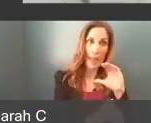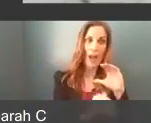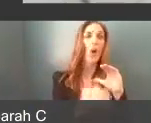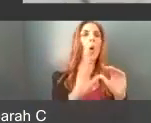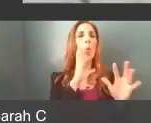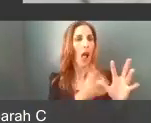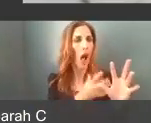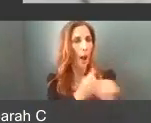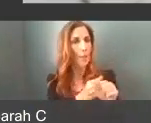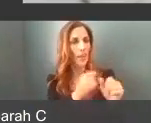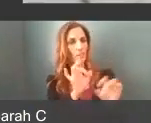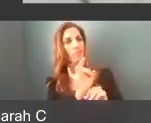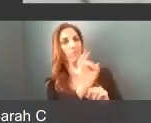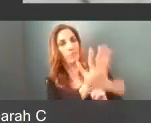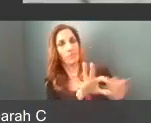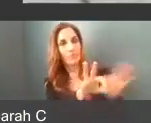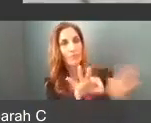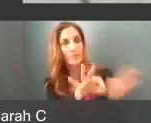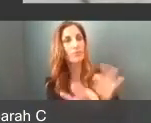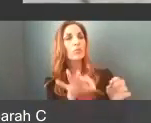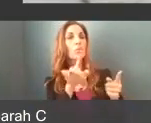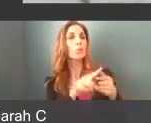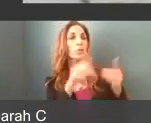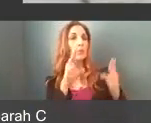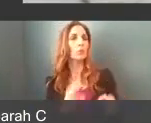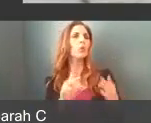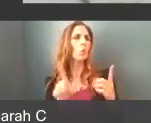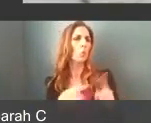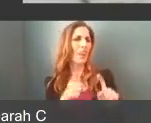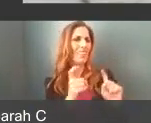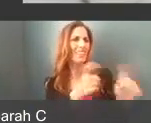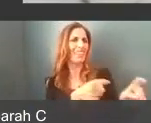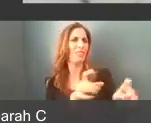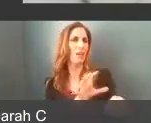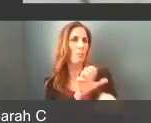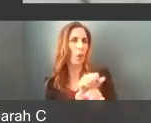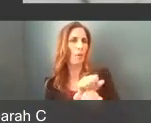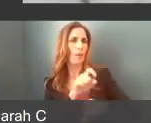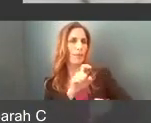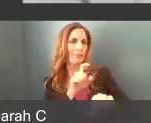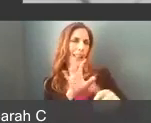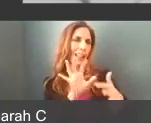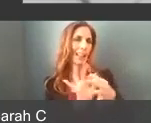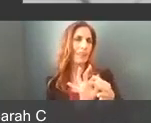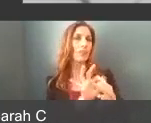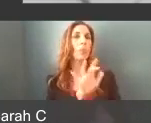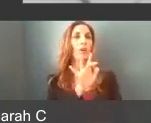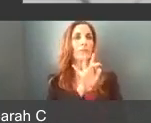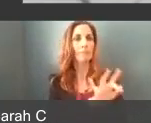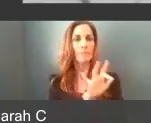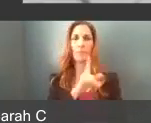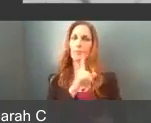when they receive an appointment link. It will go through in detail what is needed in order to